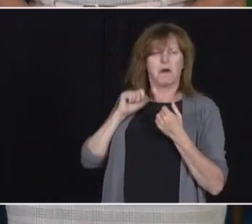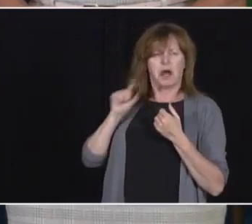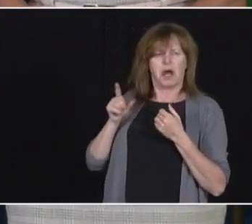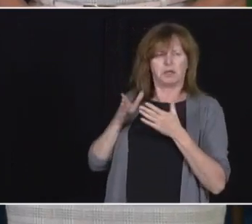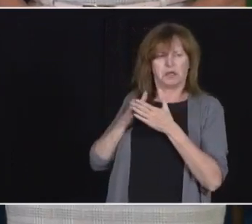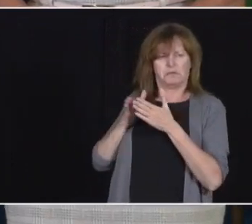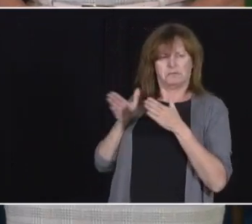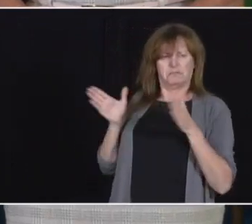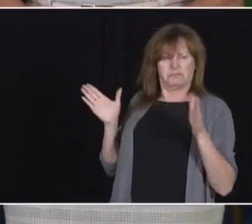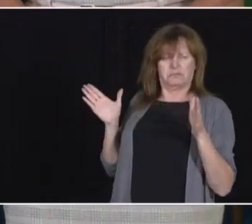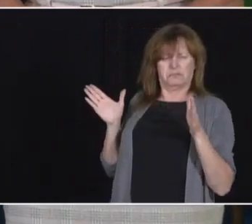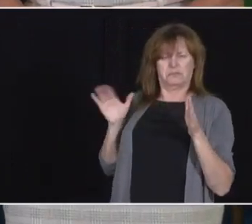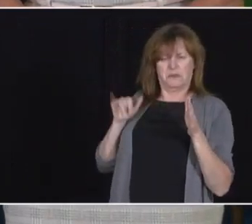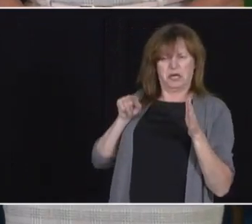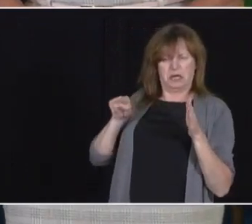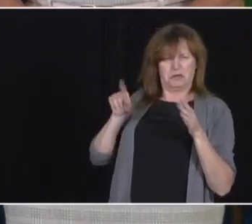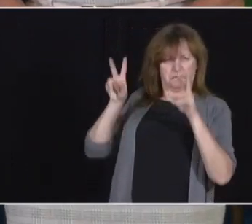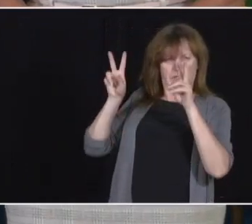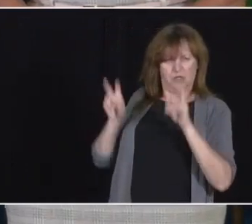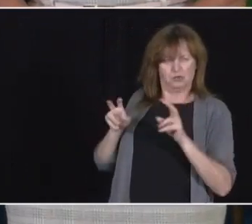talk to anyone about this.